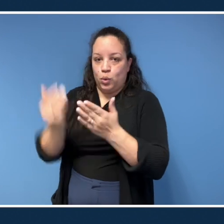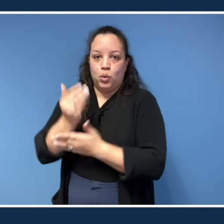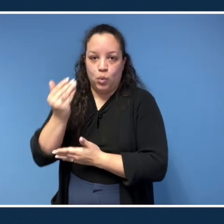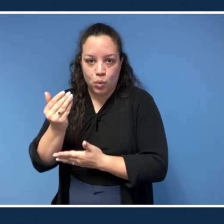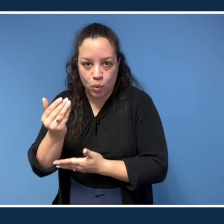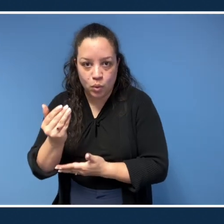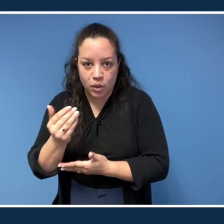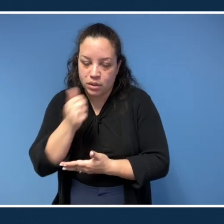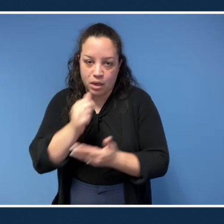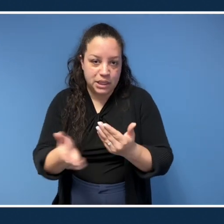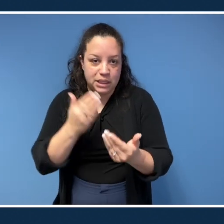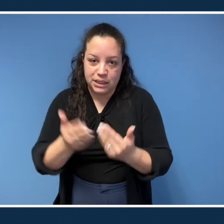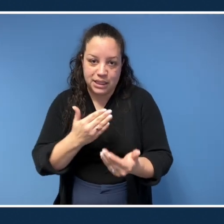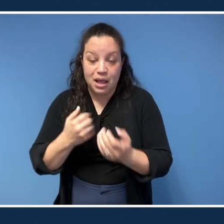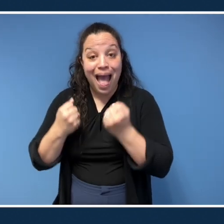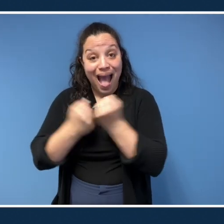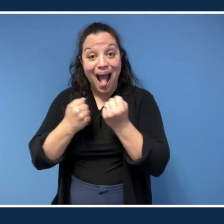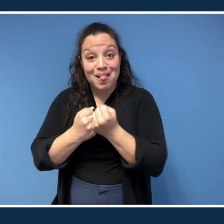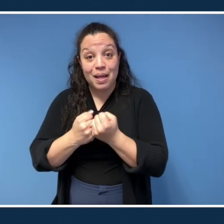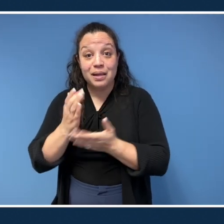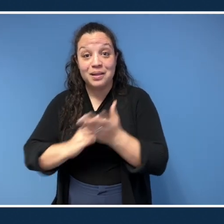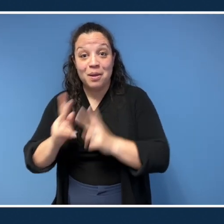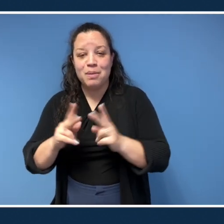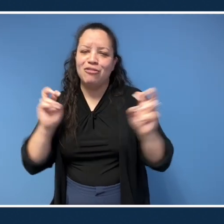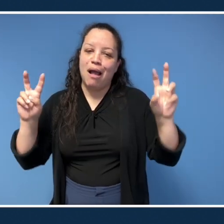people get on and off the allyship bus, as I will call it right now. So,